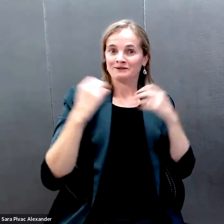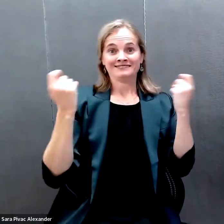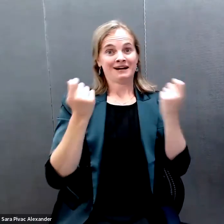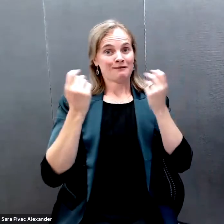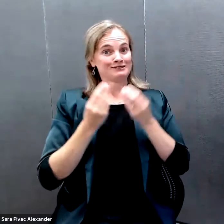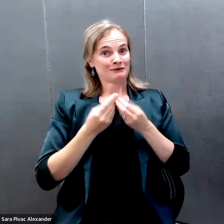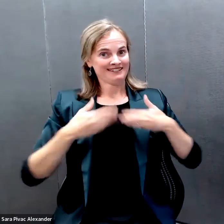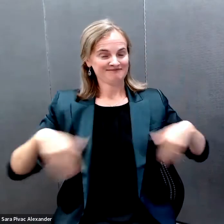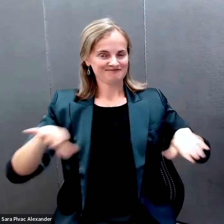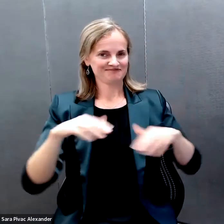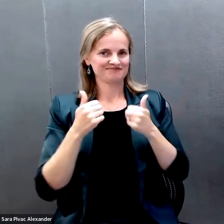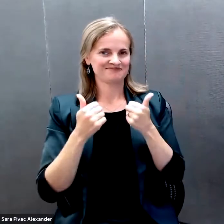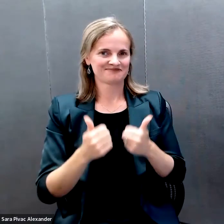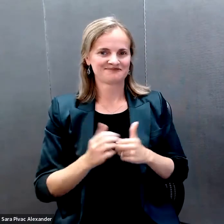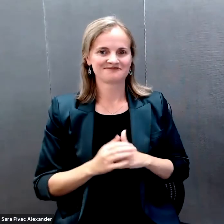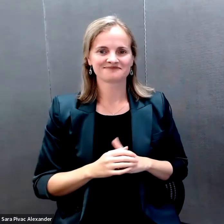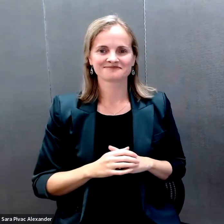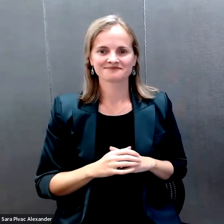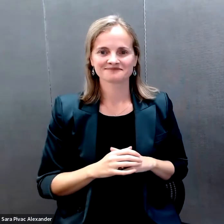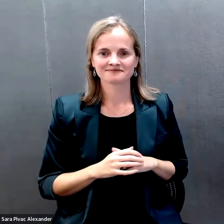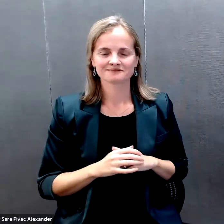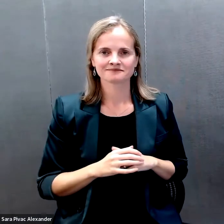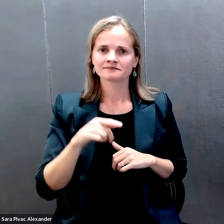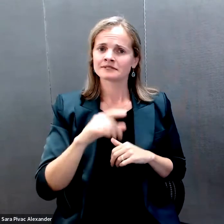so I want to thank you for joining us in the celebration this week